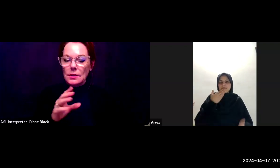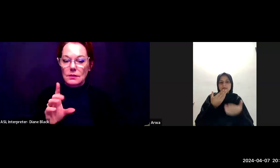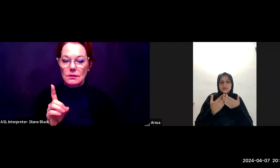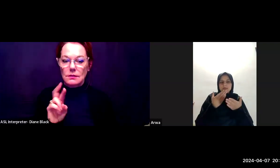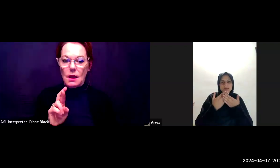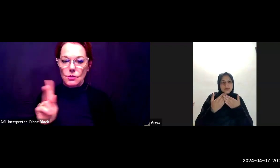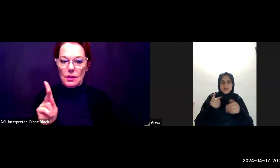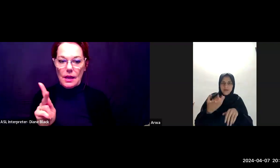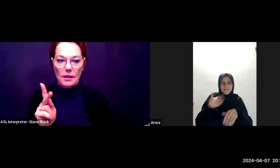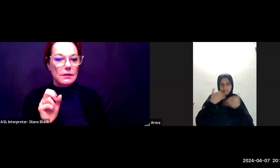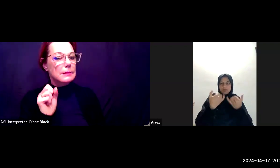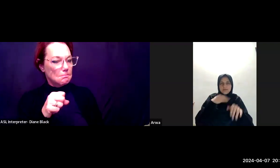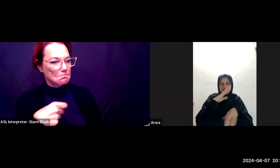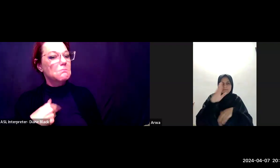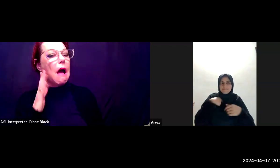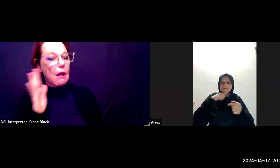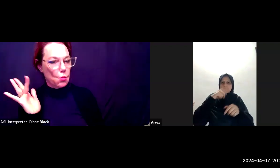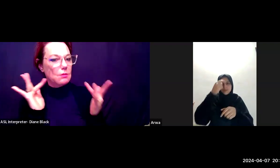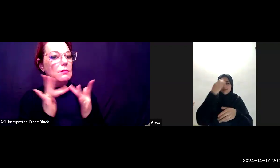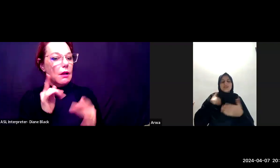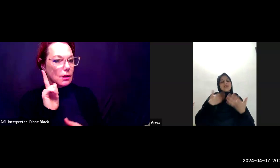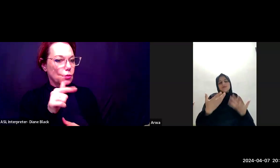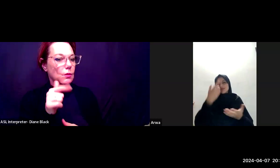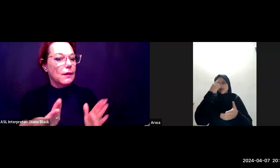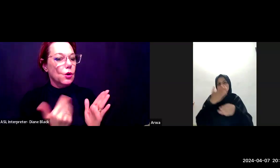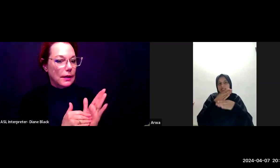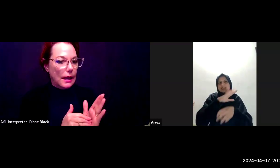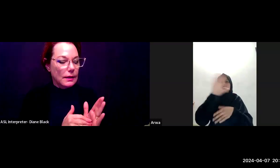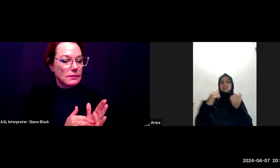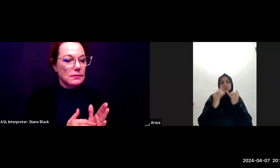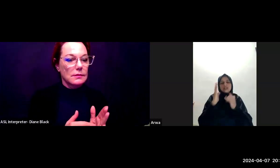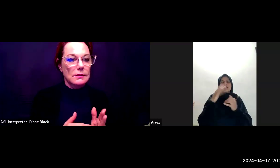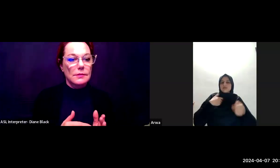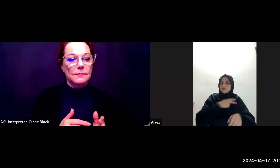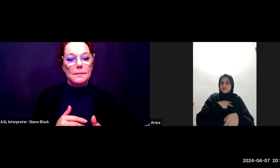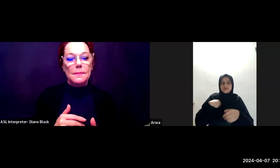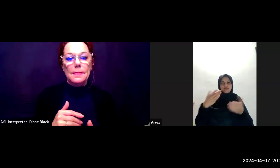Geri. [Lata speaking] anytime doctor thank you very much thank you appreciate. [Geri speaking] all right this is Geri. I